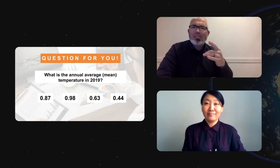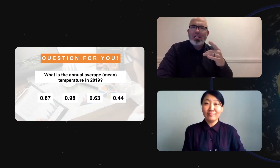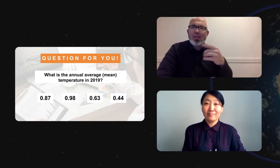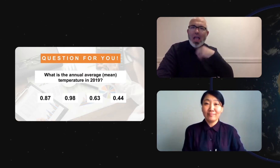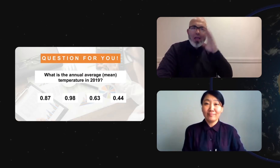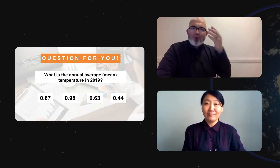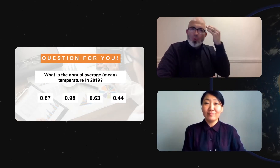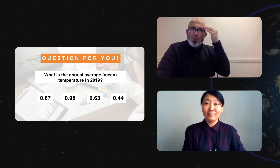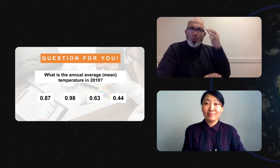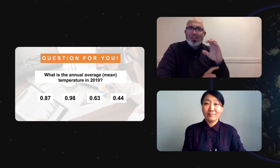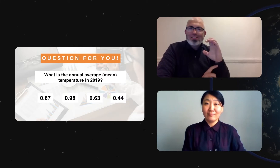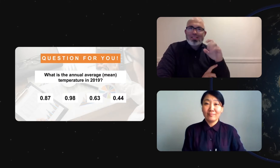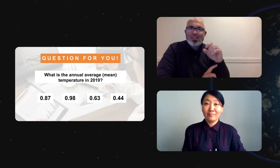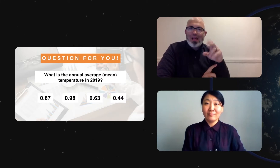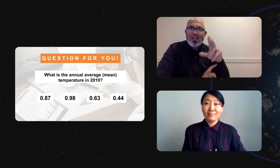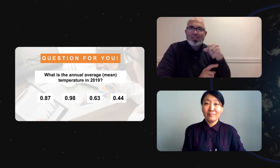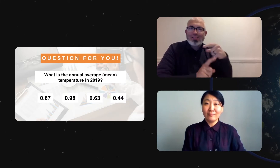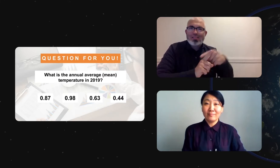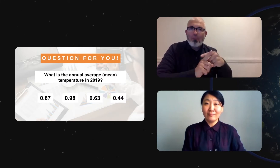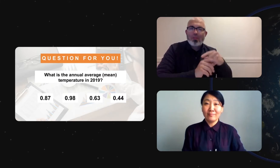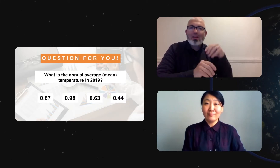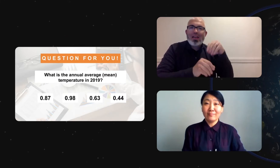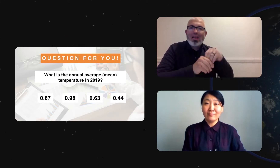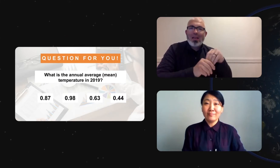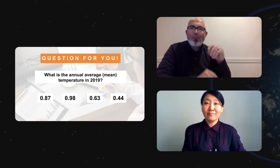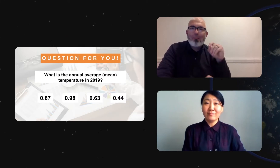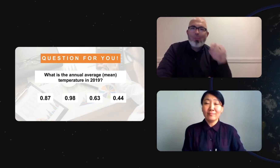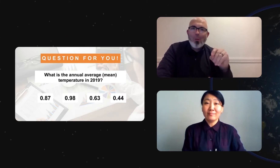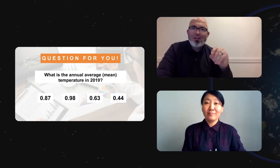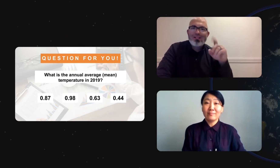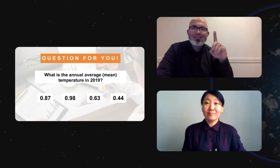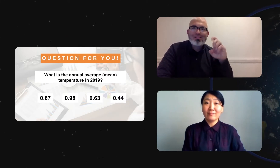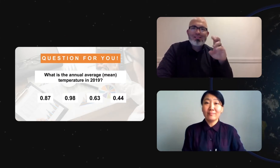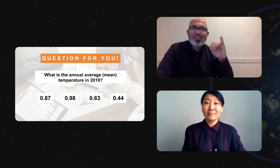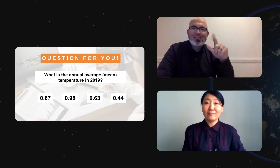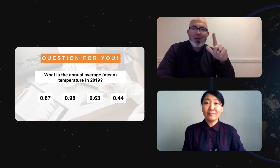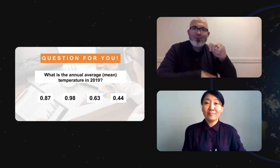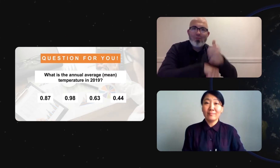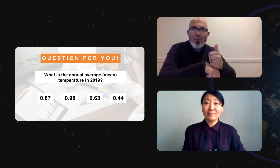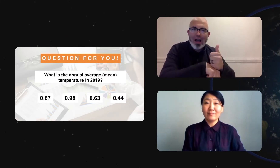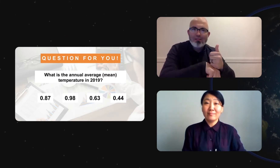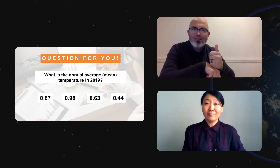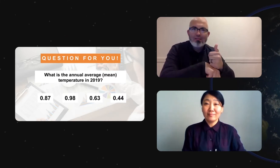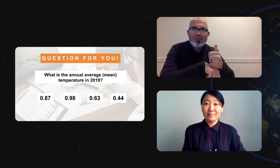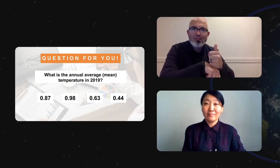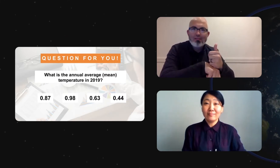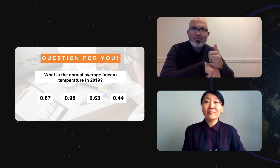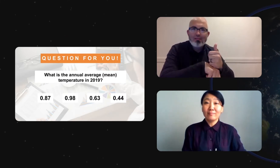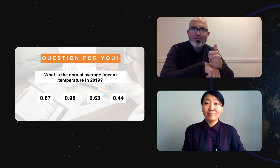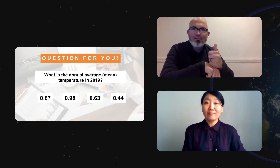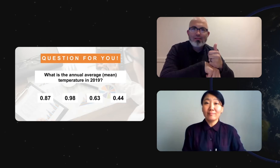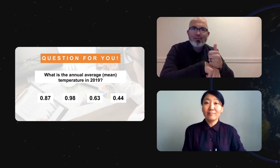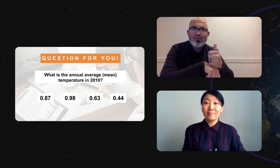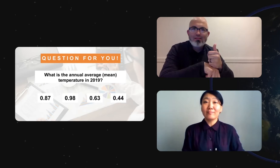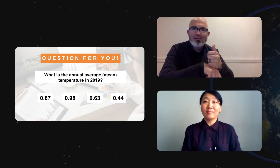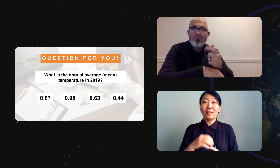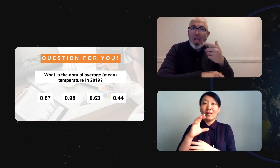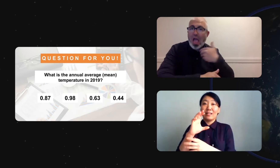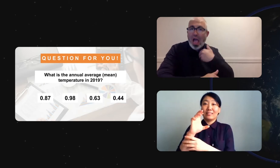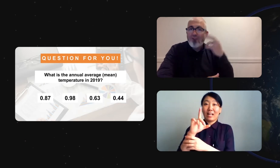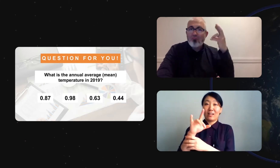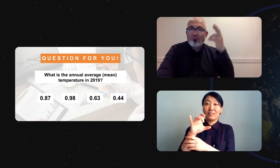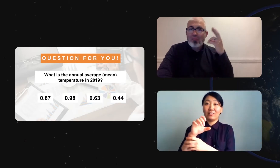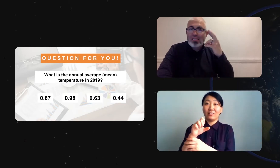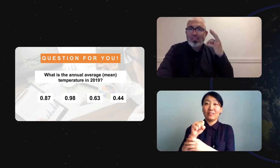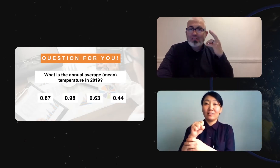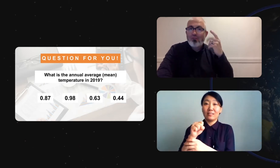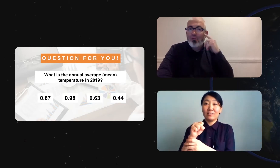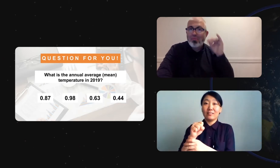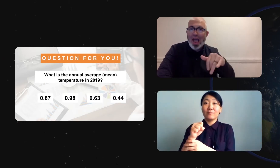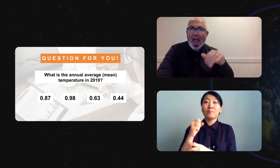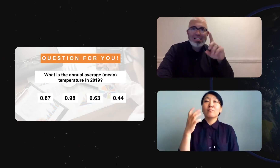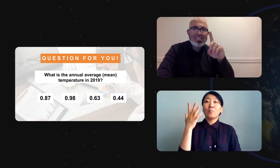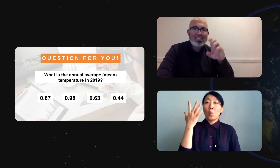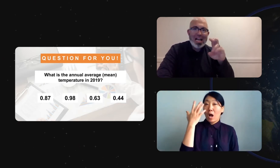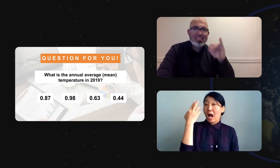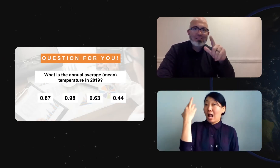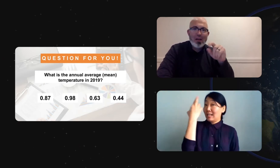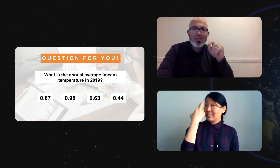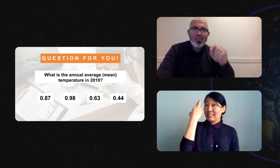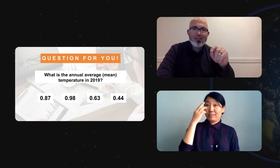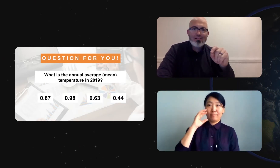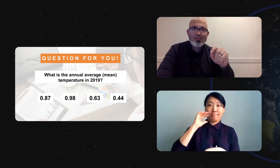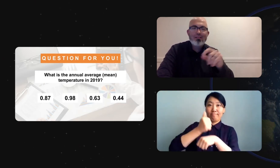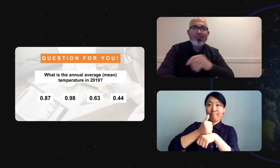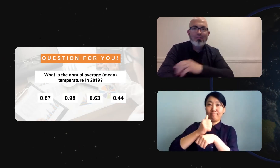But, I wonder, why does the temperature show up in decimal format with Celsius?